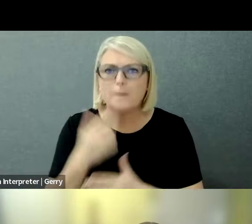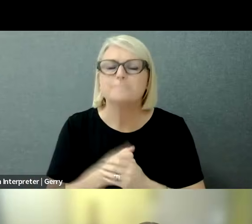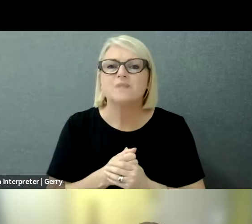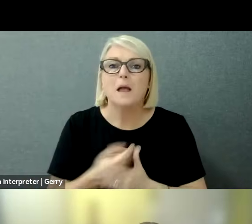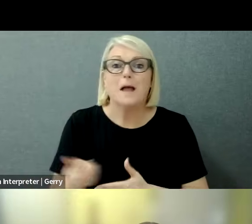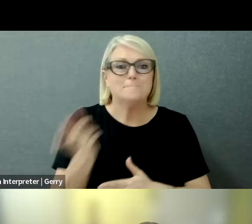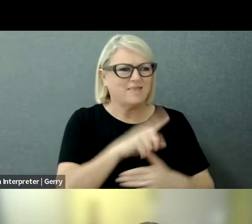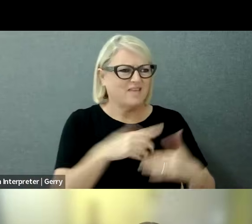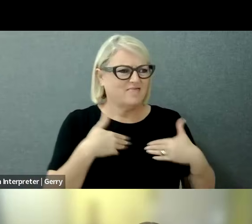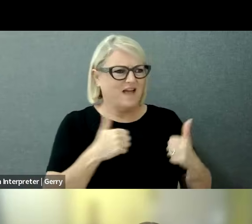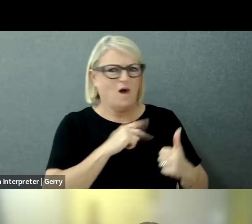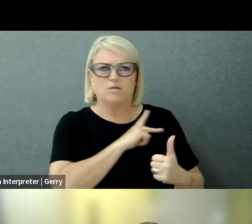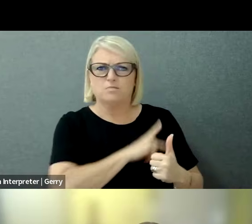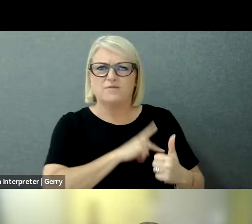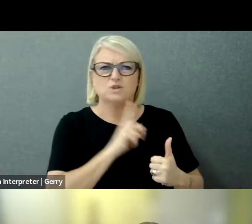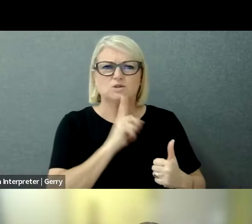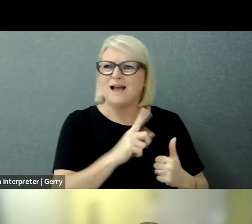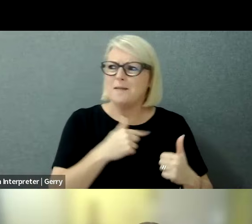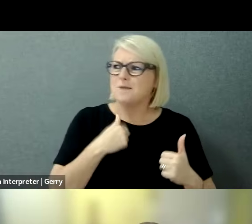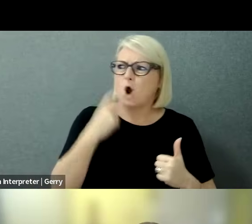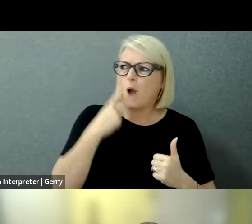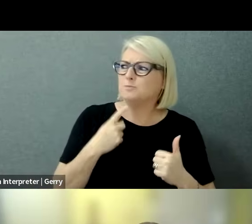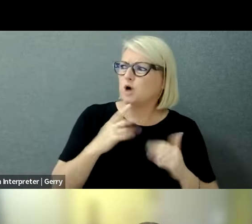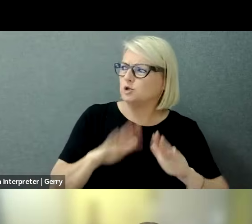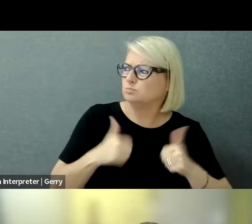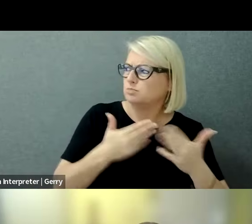I'm trying to provide supports to a child where they live, learn and play. I'm trying to embed